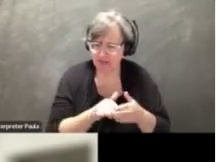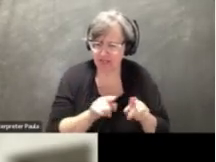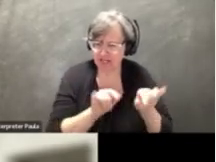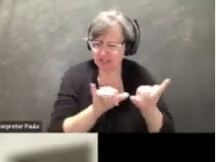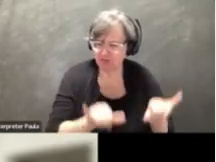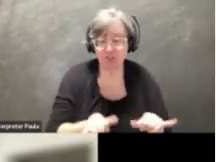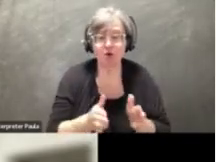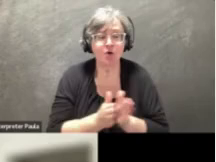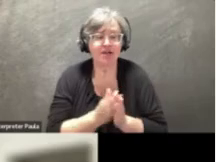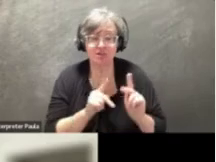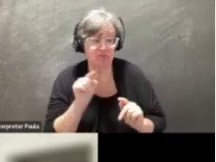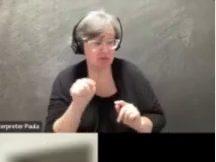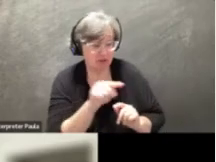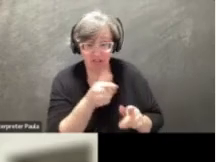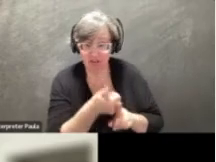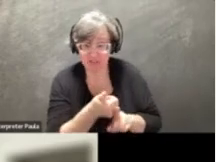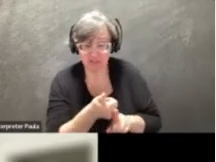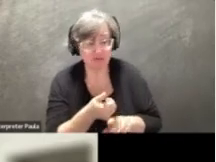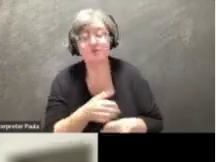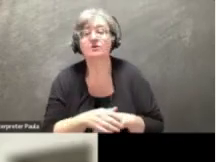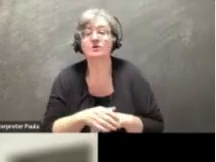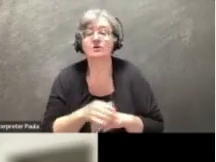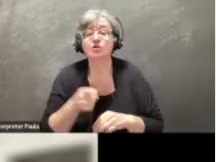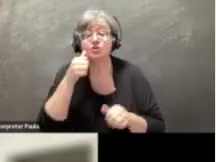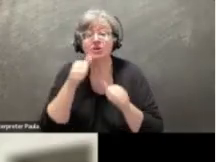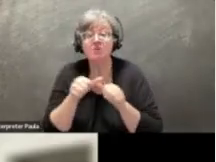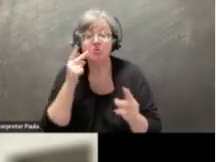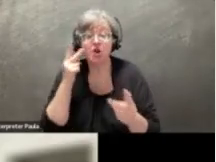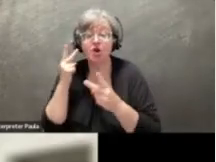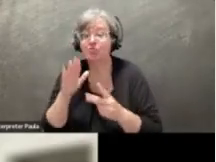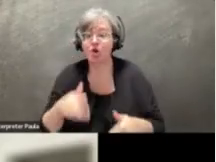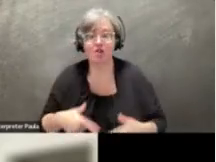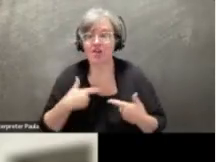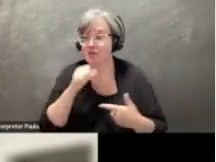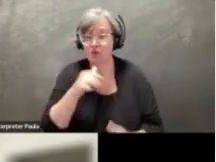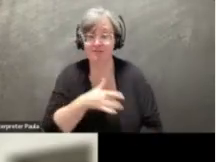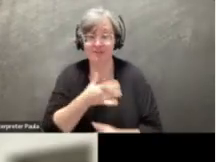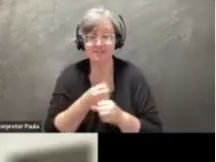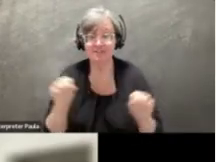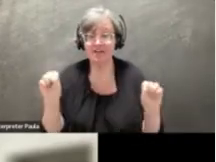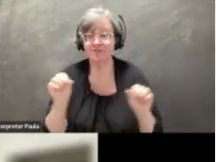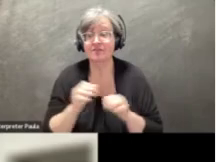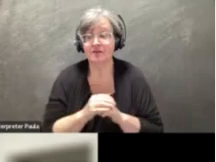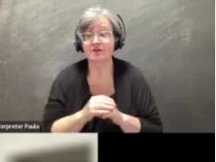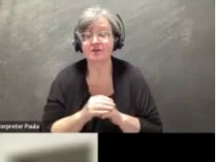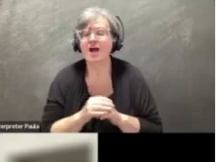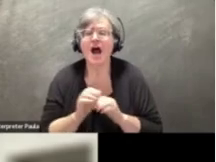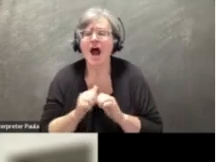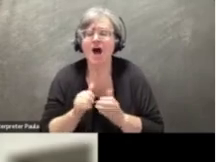people themselves, can you remember in your own life a time where you didn't feel safe, and how did that impact your life?